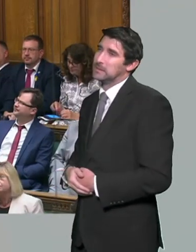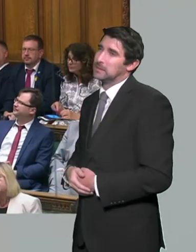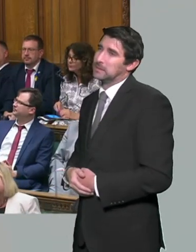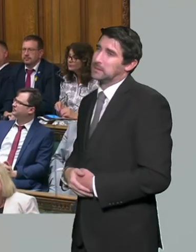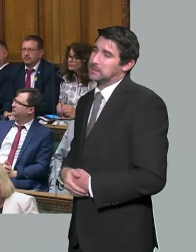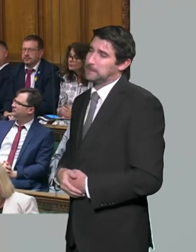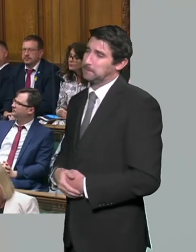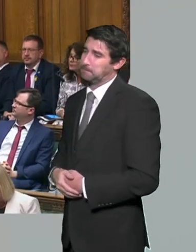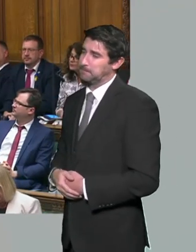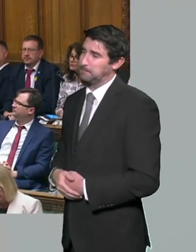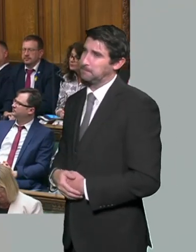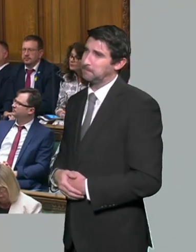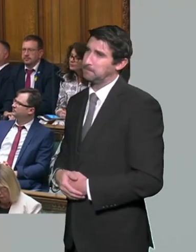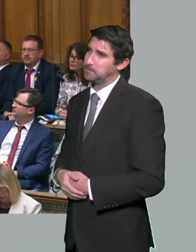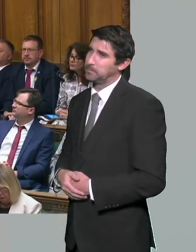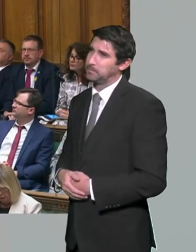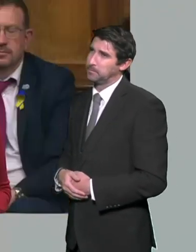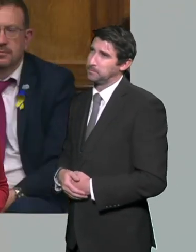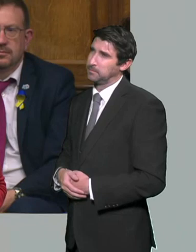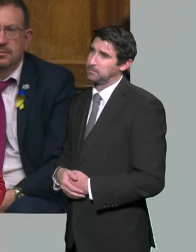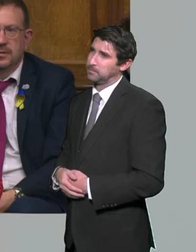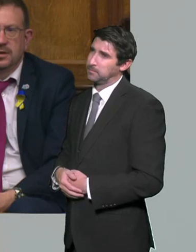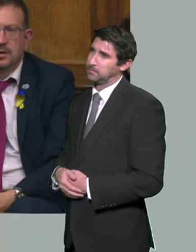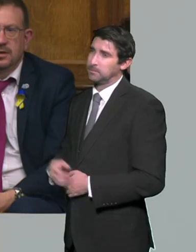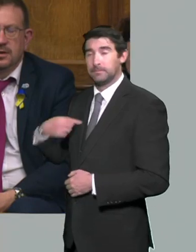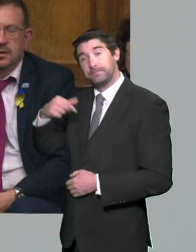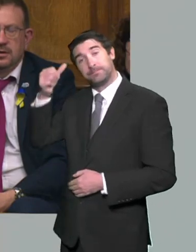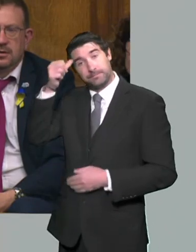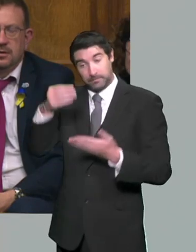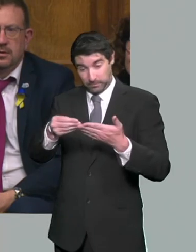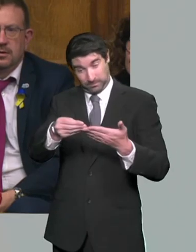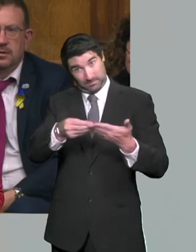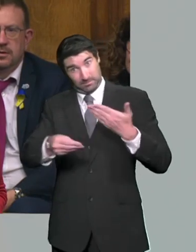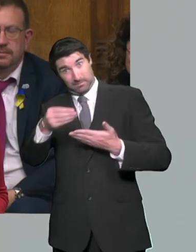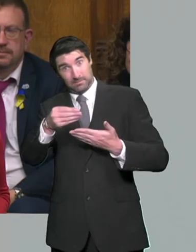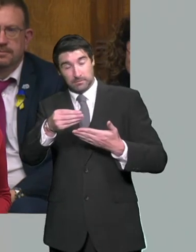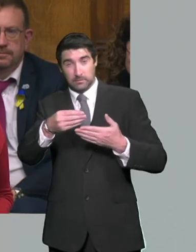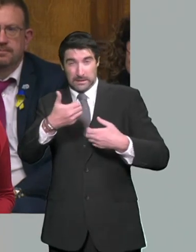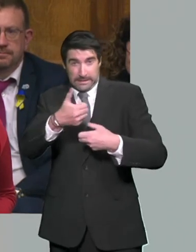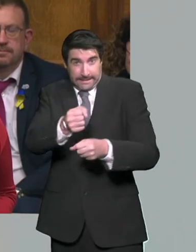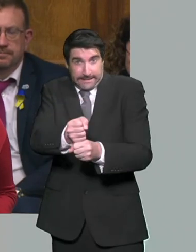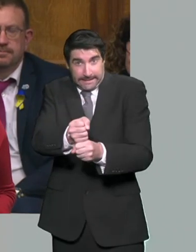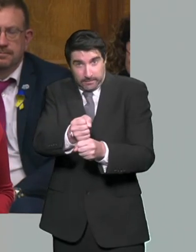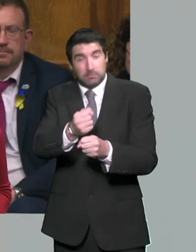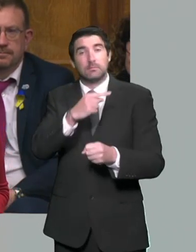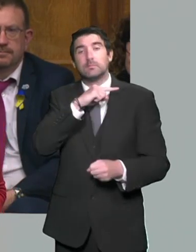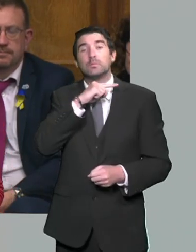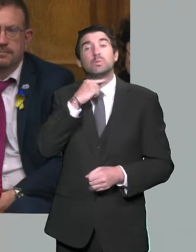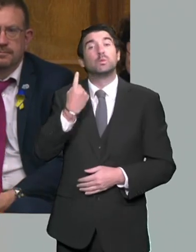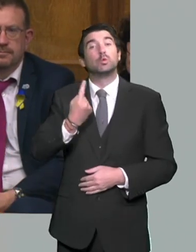We know that, at times of economic hardship, suicide rates are likely to rise too. We saw that after the 2008 crash.